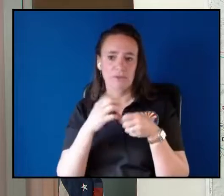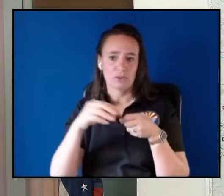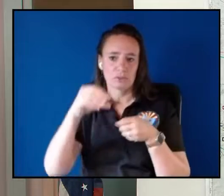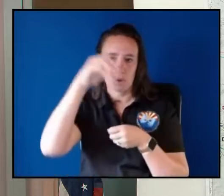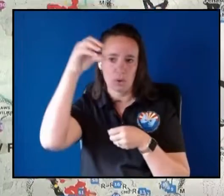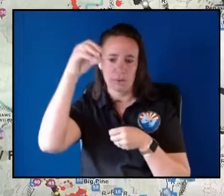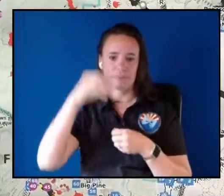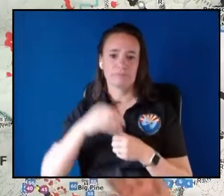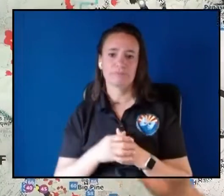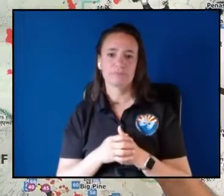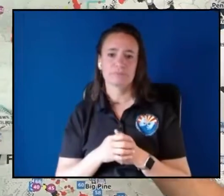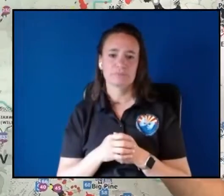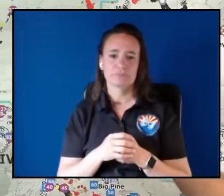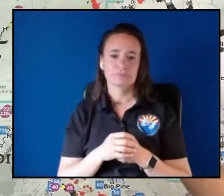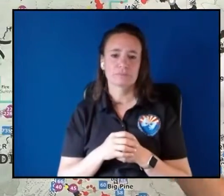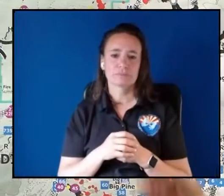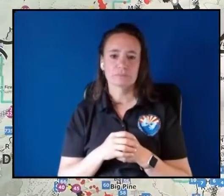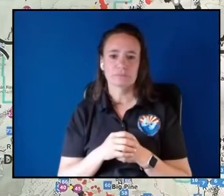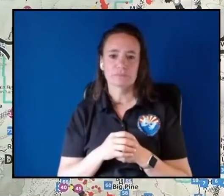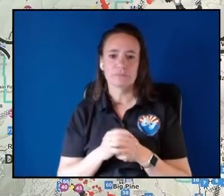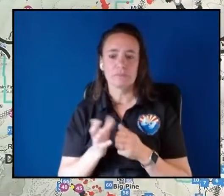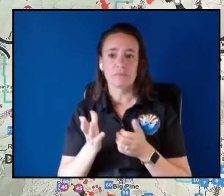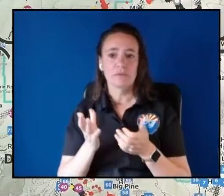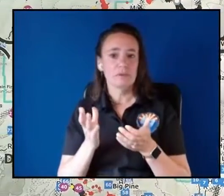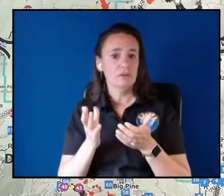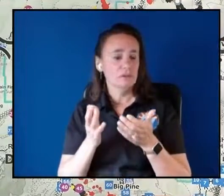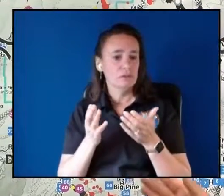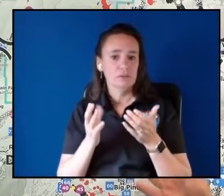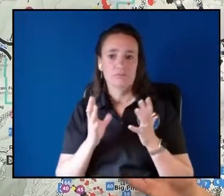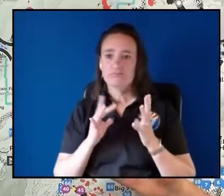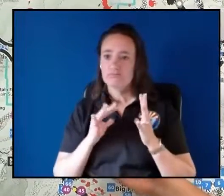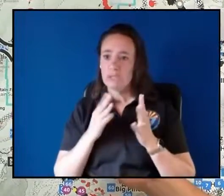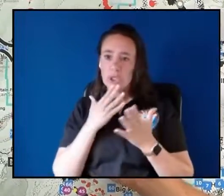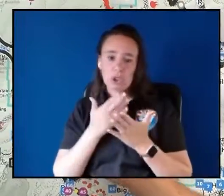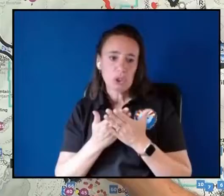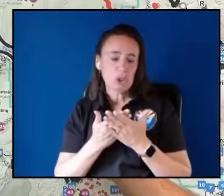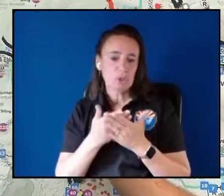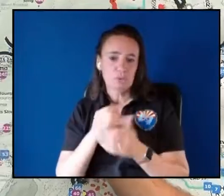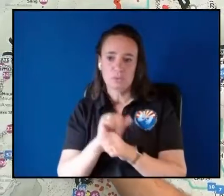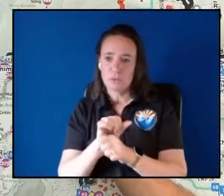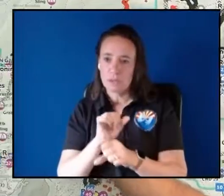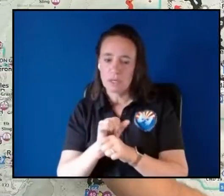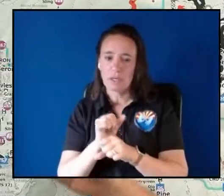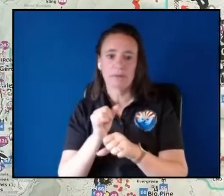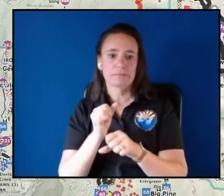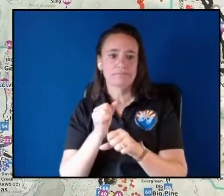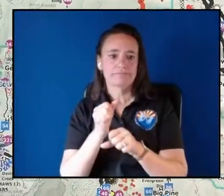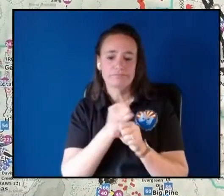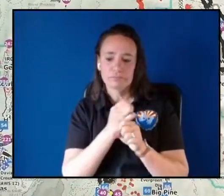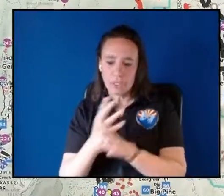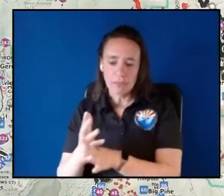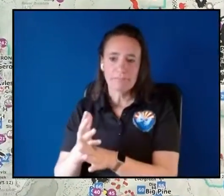So, again a lot of good work. A lot of good preparation and planning to implement the firing operation as it